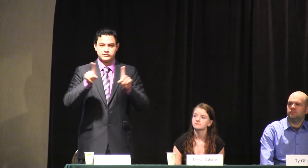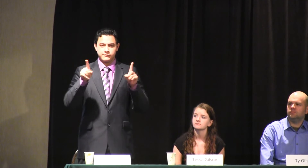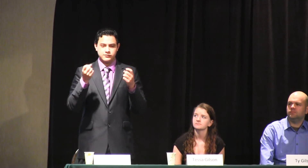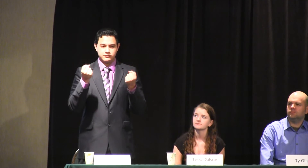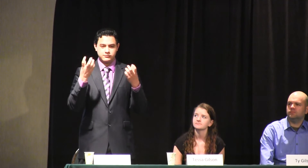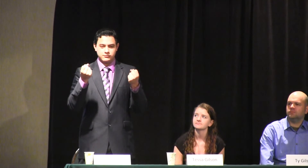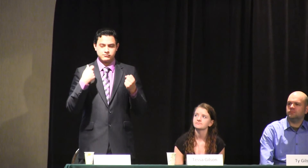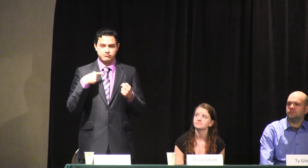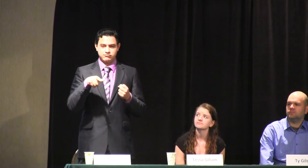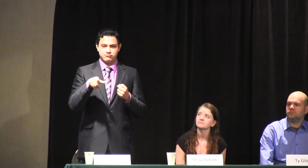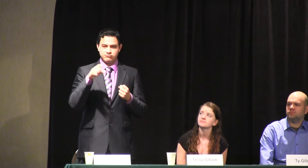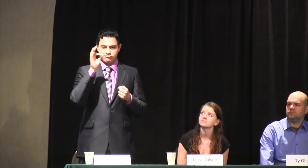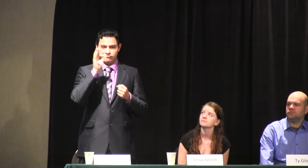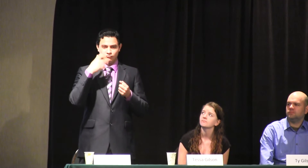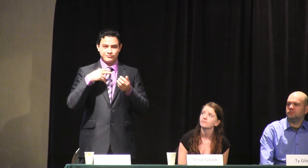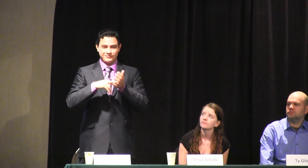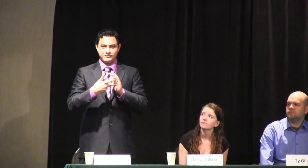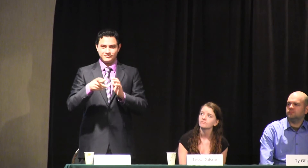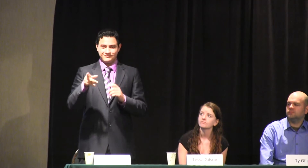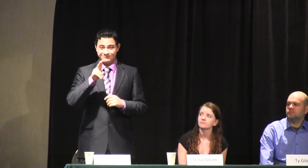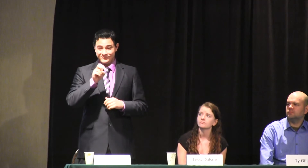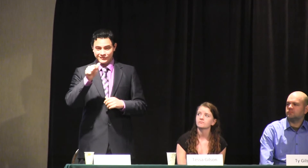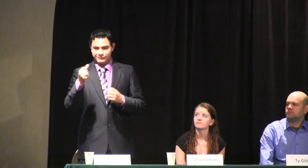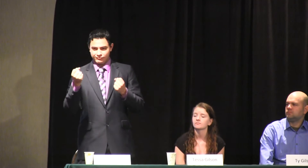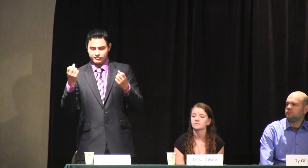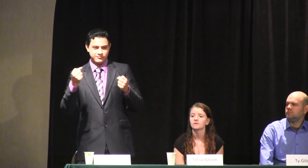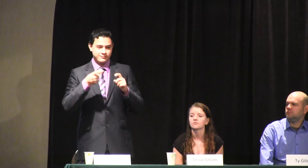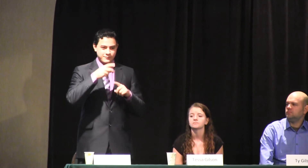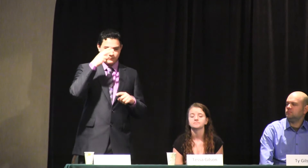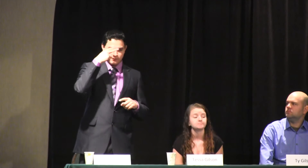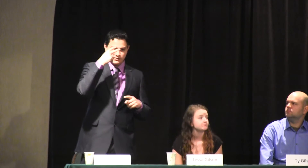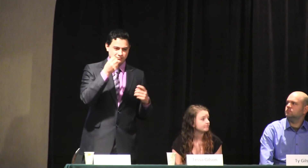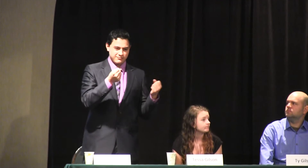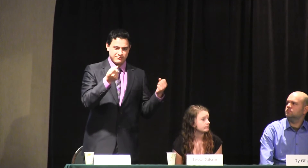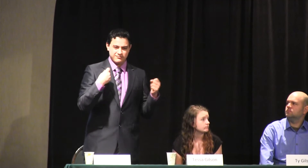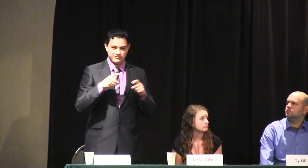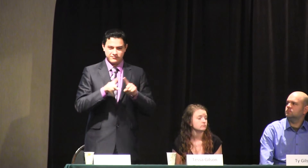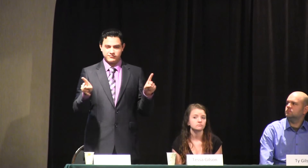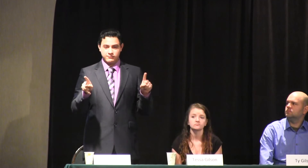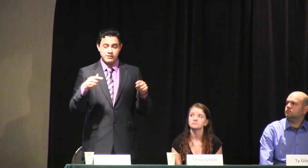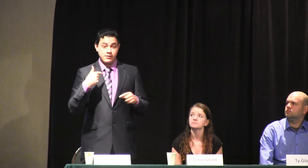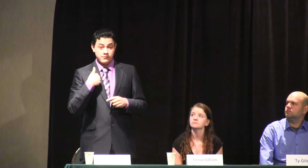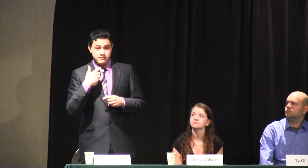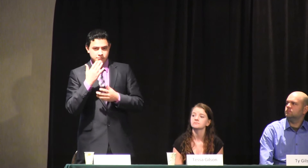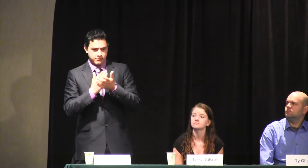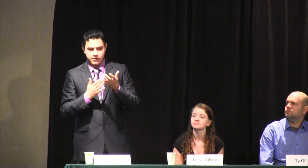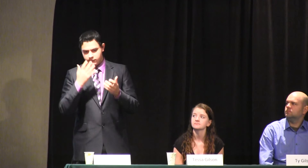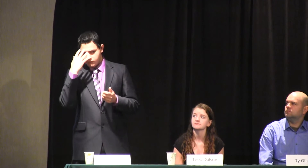and then I was in a different environment with sign language, and I really didn't know what was going on because, you know, Mexican sign language